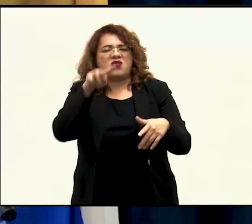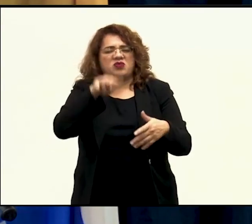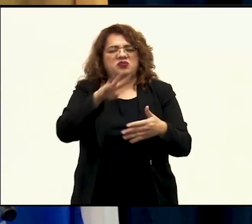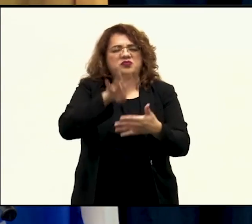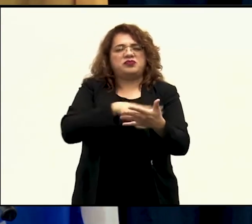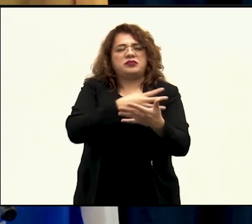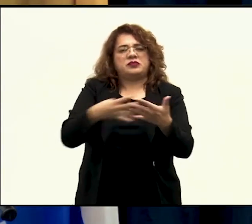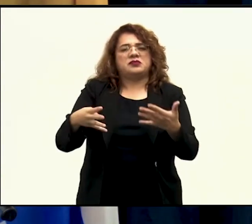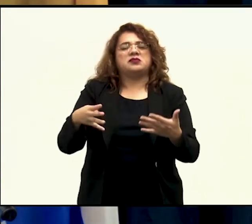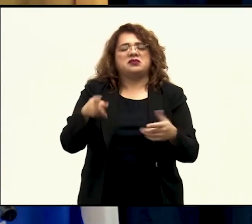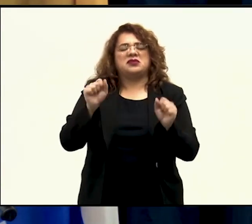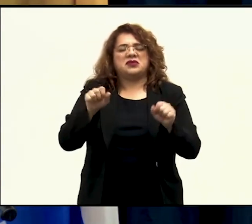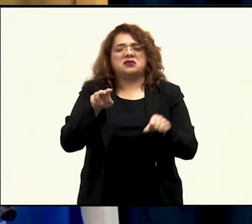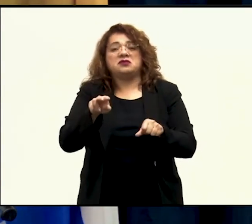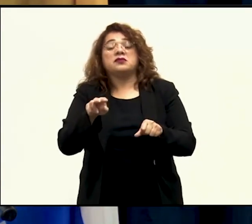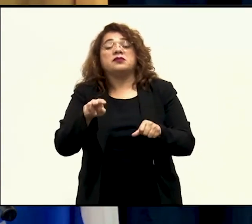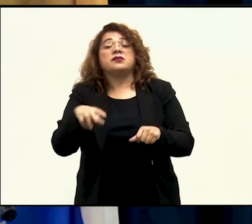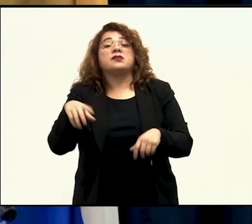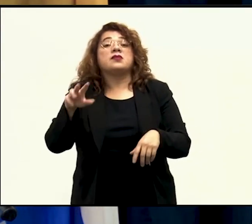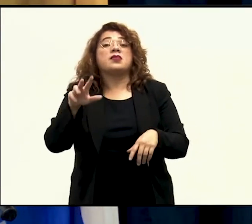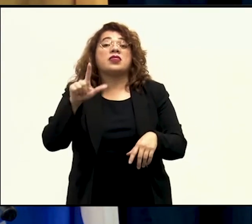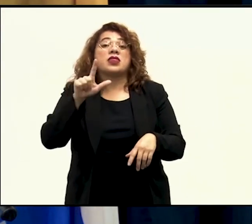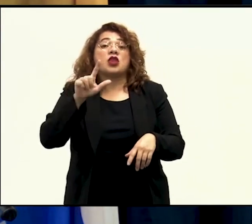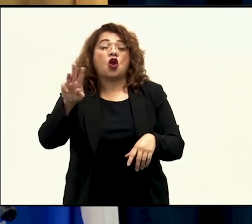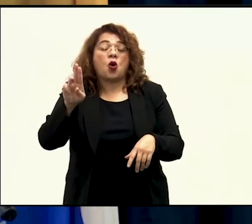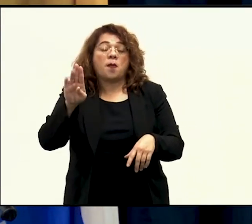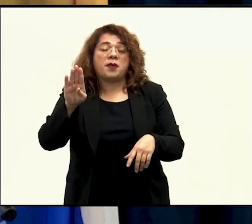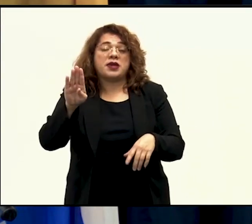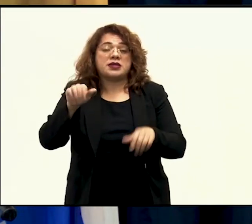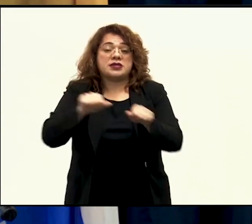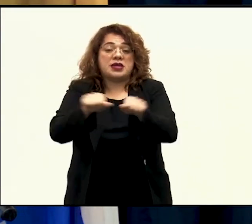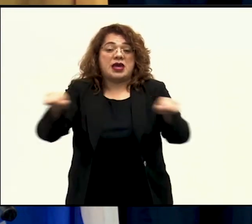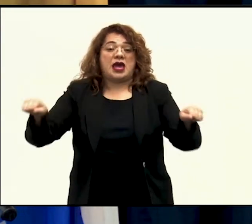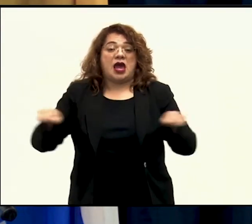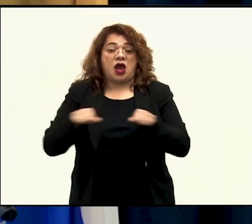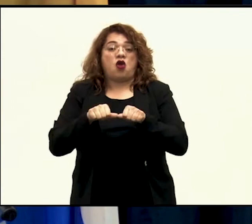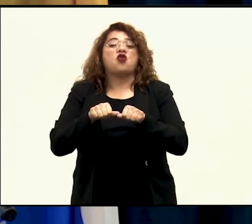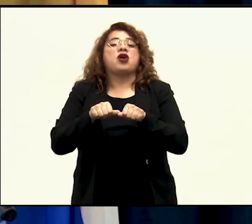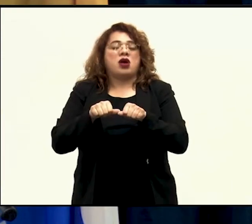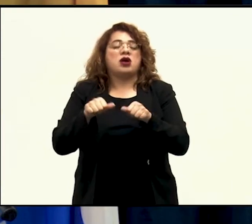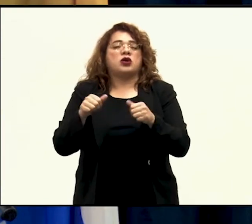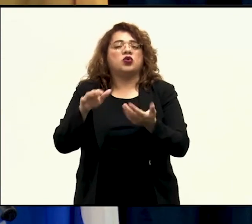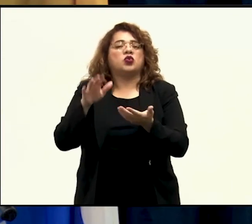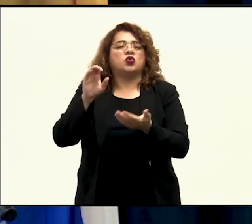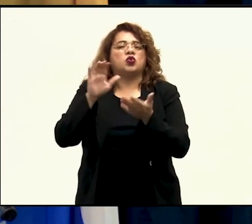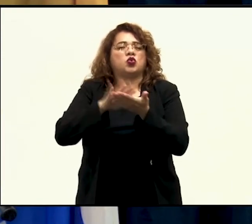We are also at some Long Beach Unified schools. We opened up the Cabrillo on Saturdays which has been great.